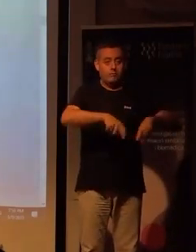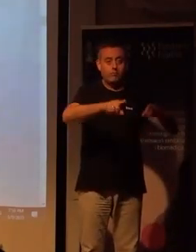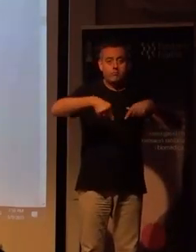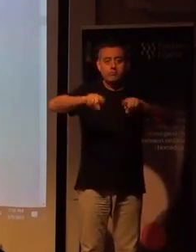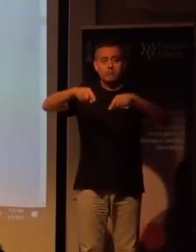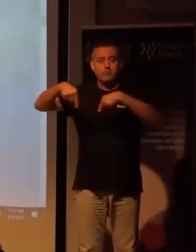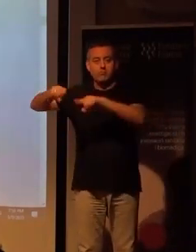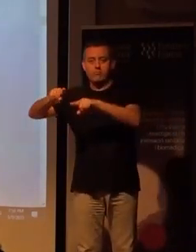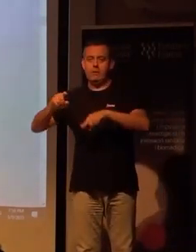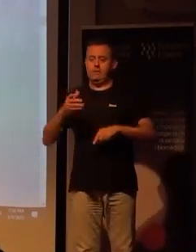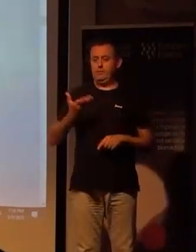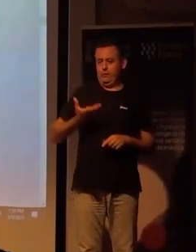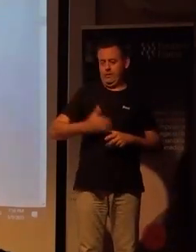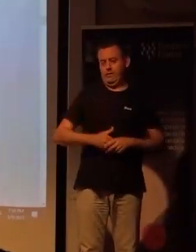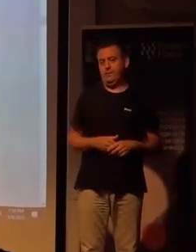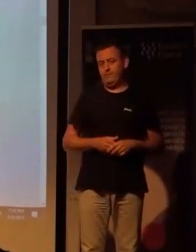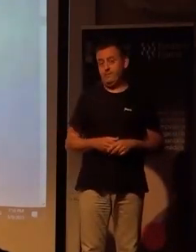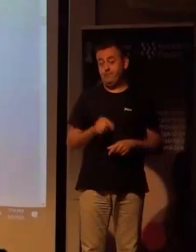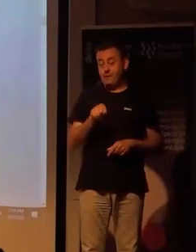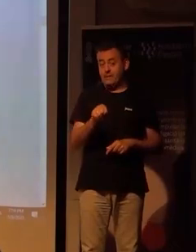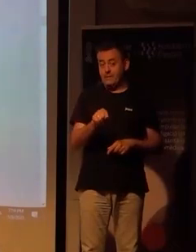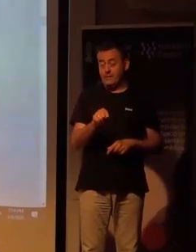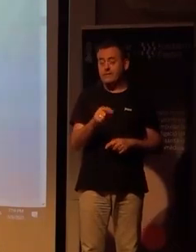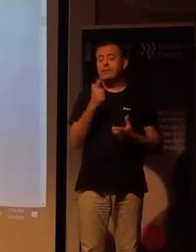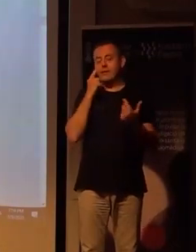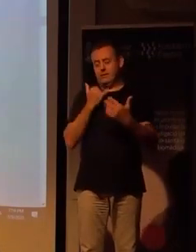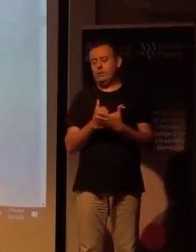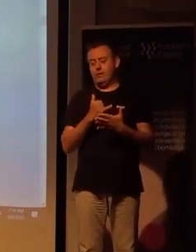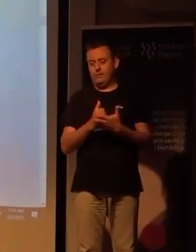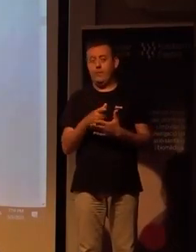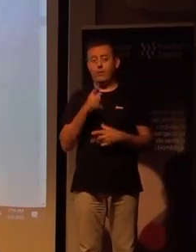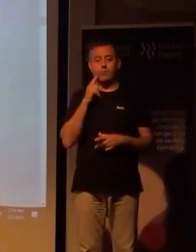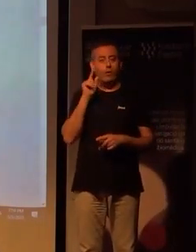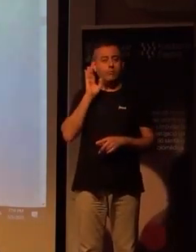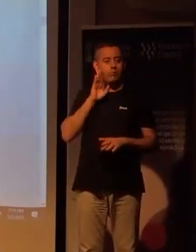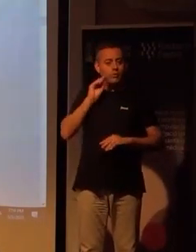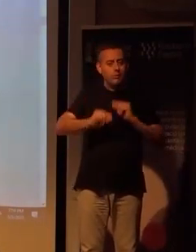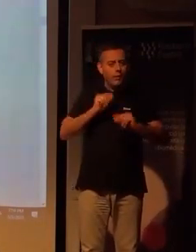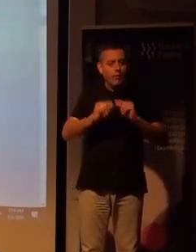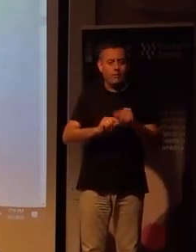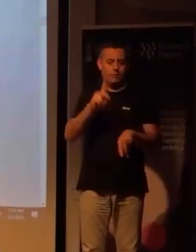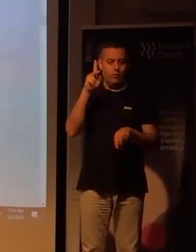to maintain pollution and control air temperature